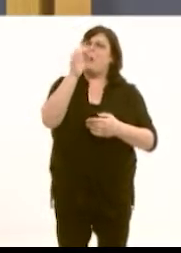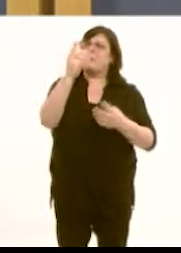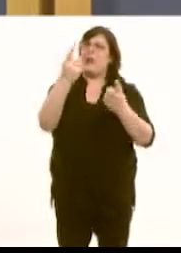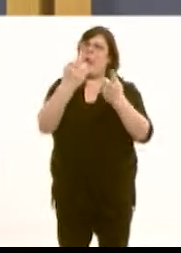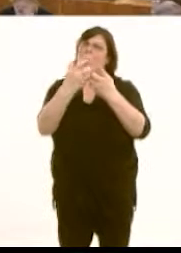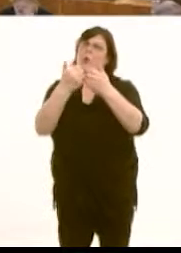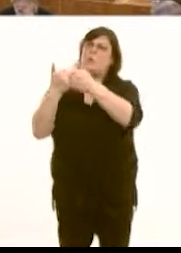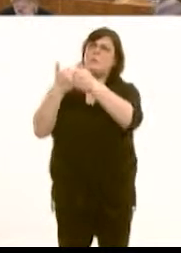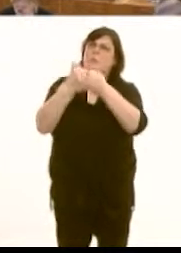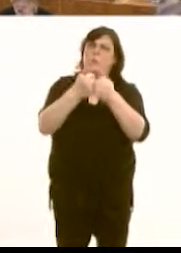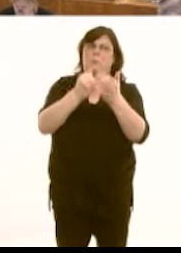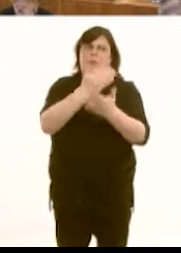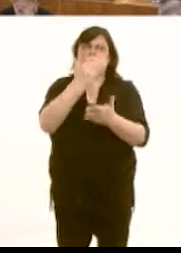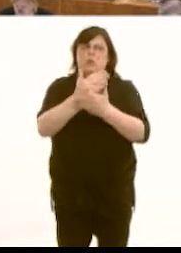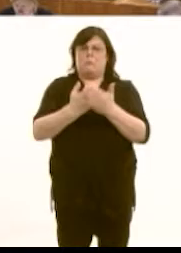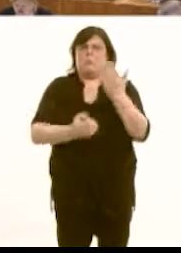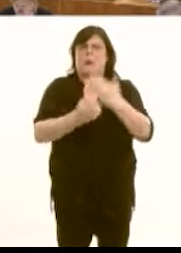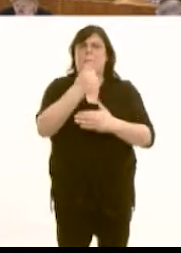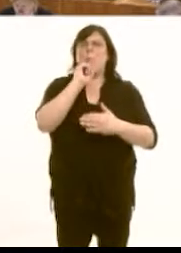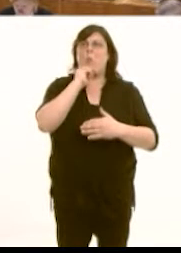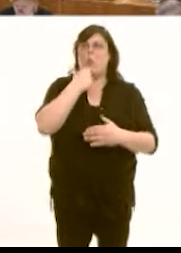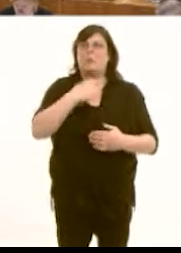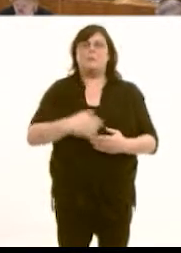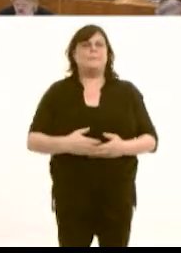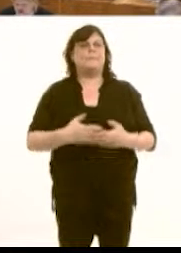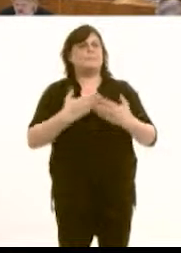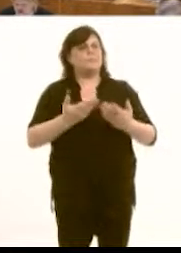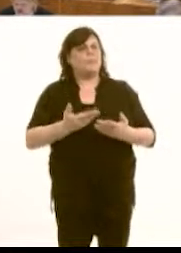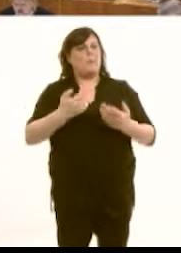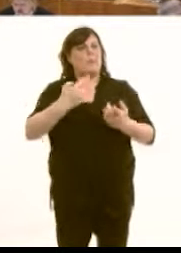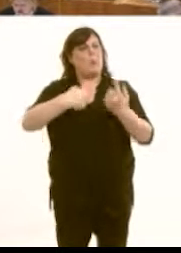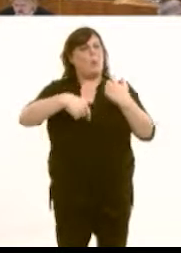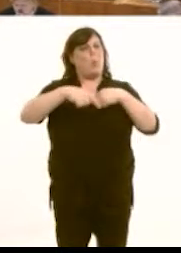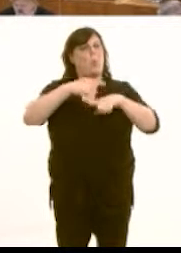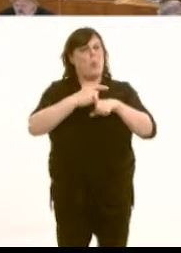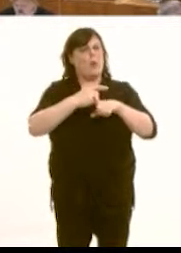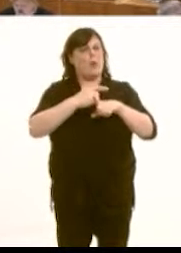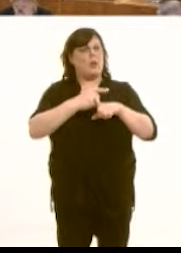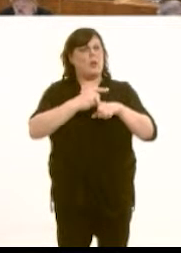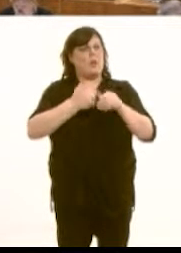Carwyn Jones: Well, there's ample evidence of that from the Swansea bay city region boardóthey've